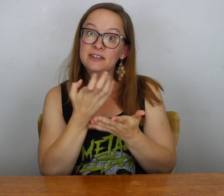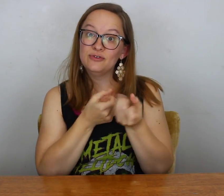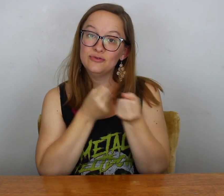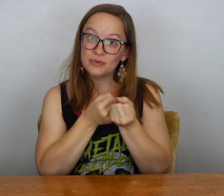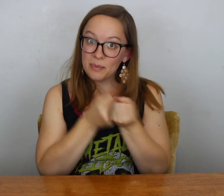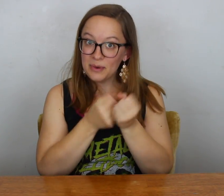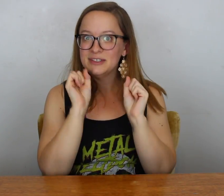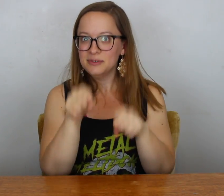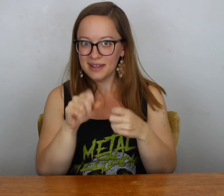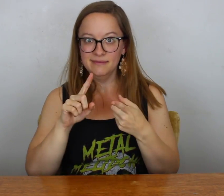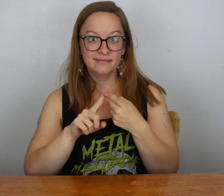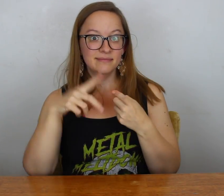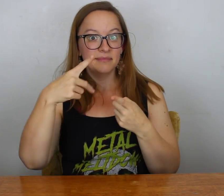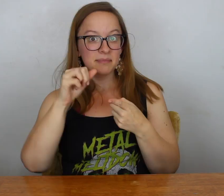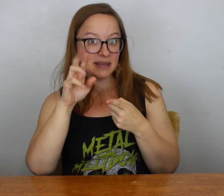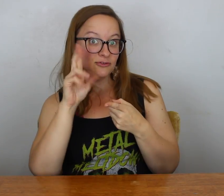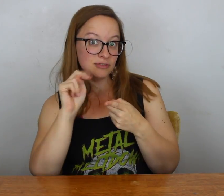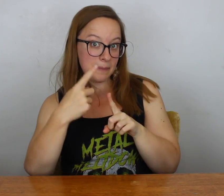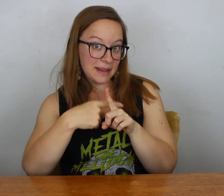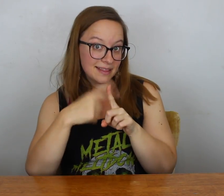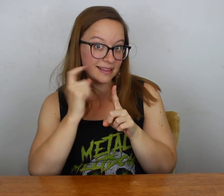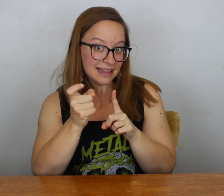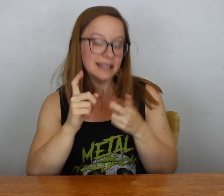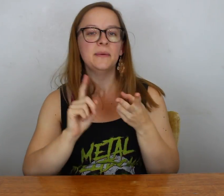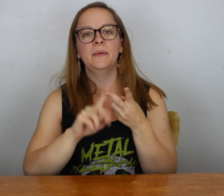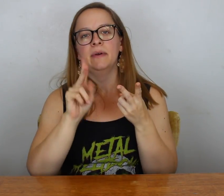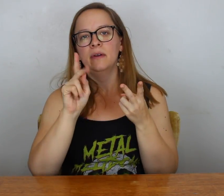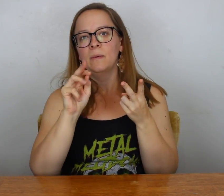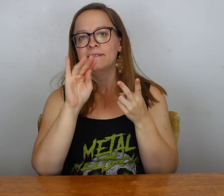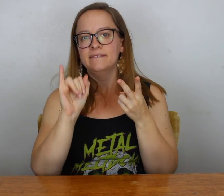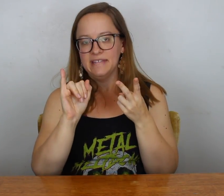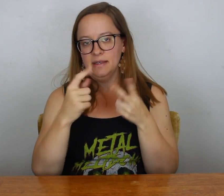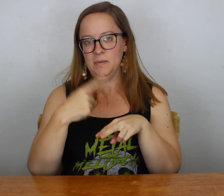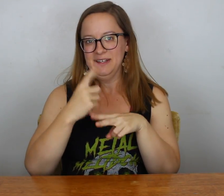If you want to provide support, you can go through our Patreon which is monthly